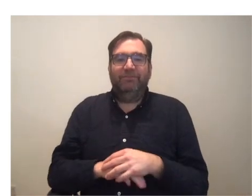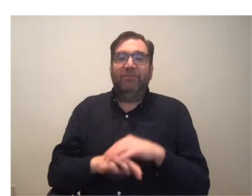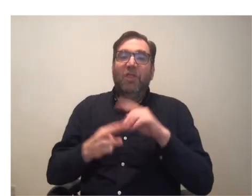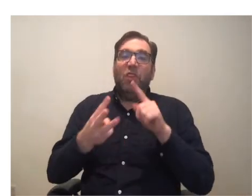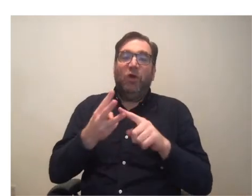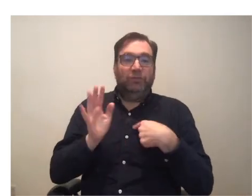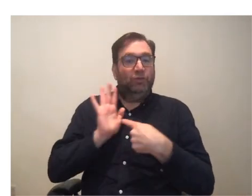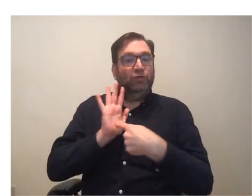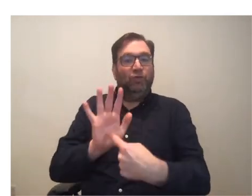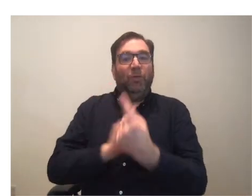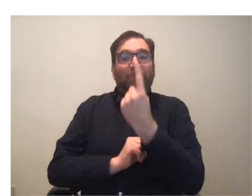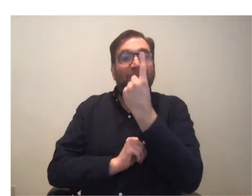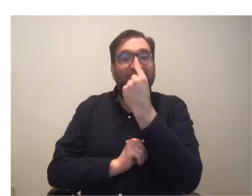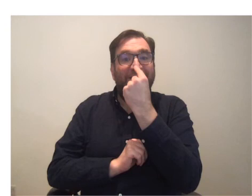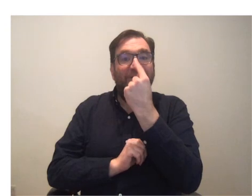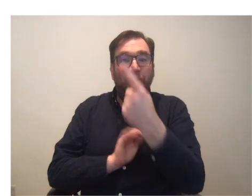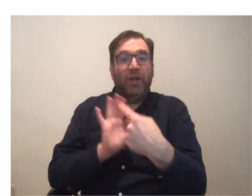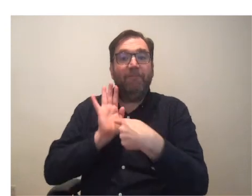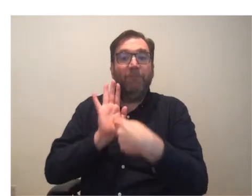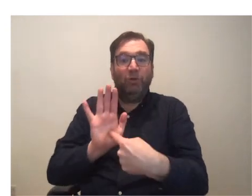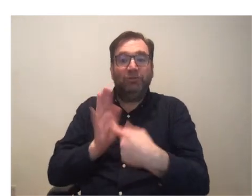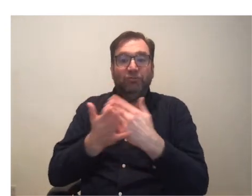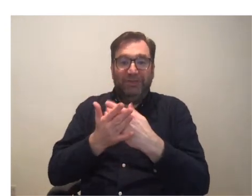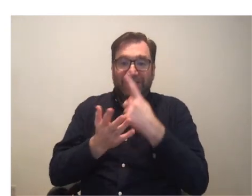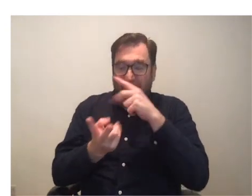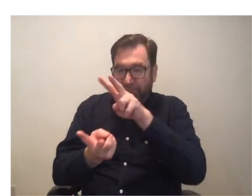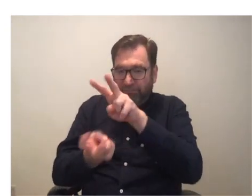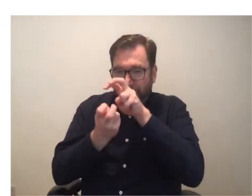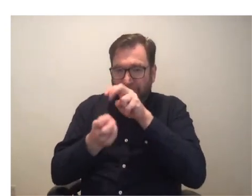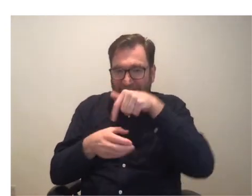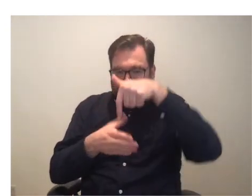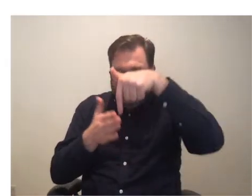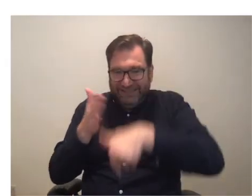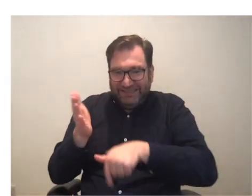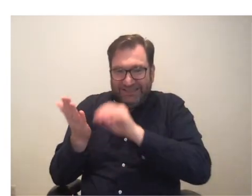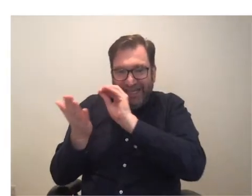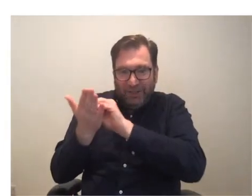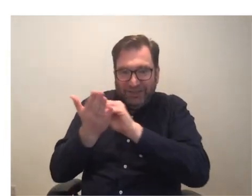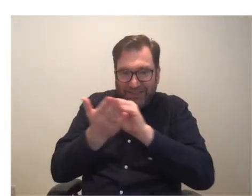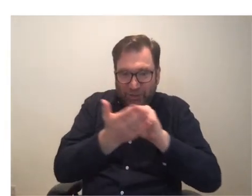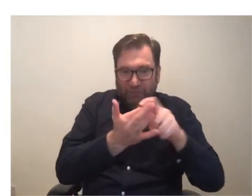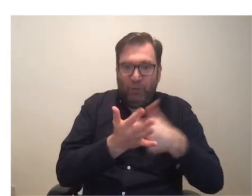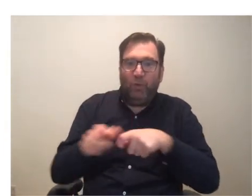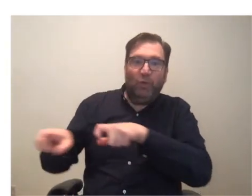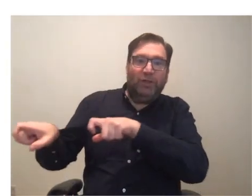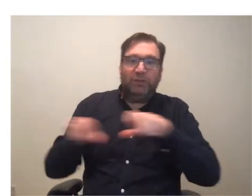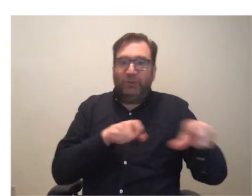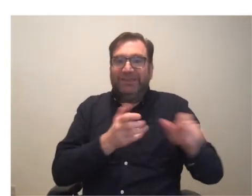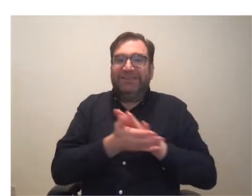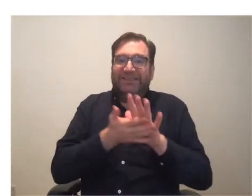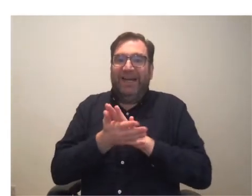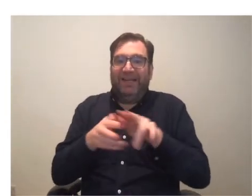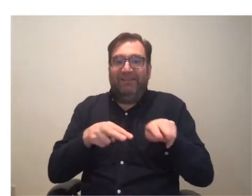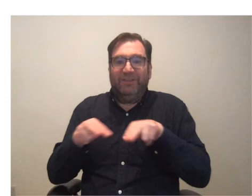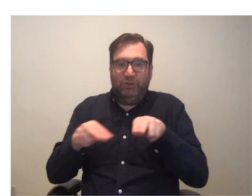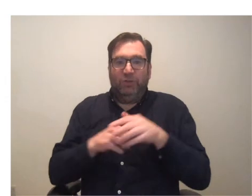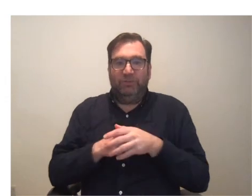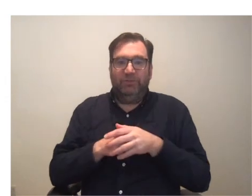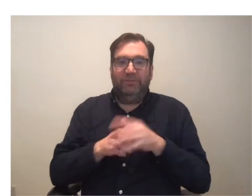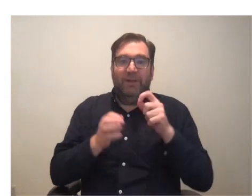Thirdly, we show the potential of our model to obtain dense annotations, for continuous sign language videos.